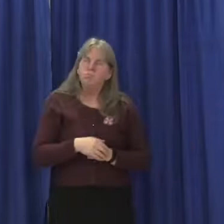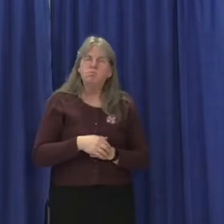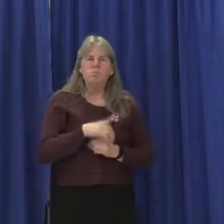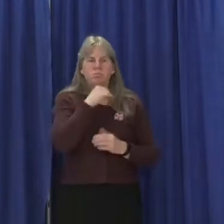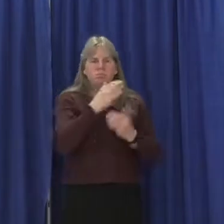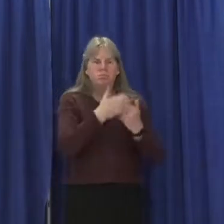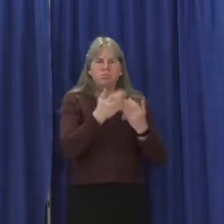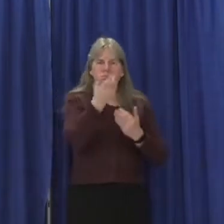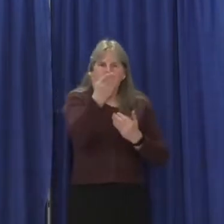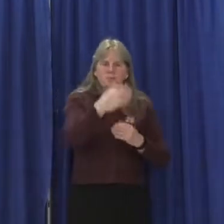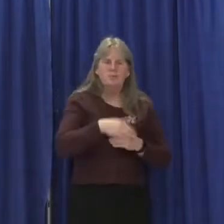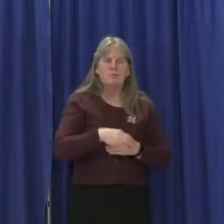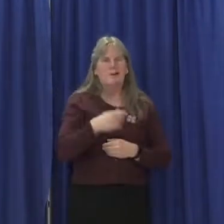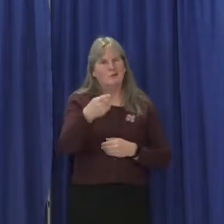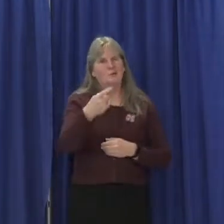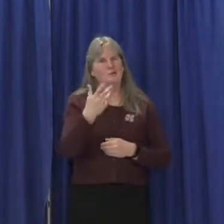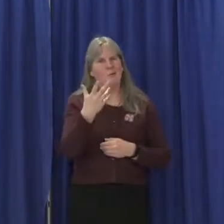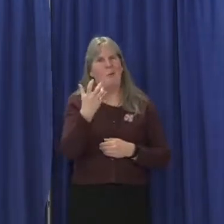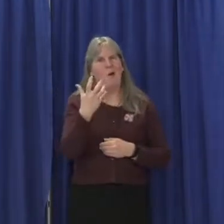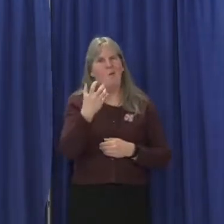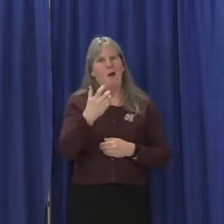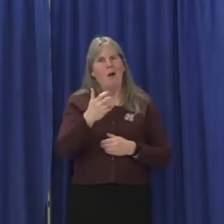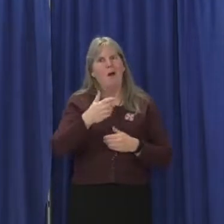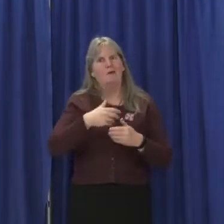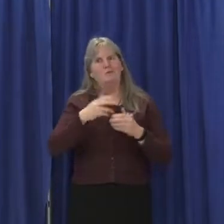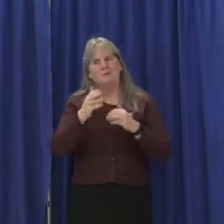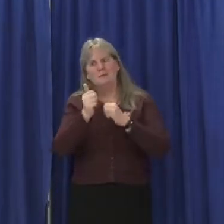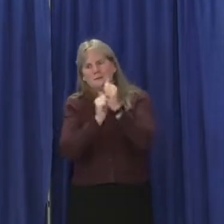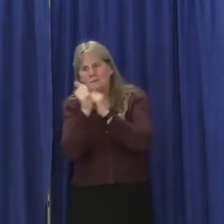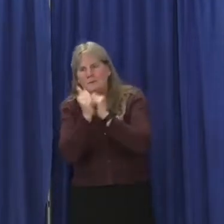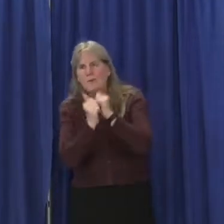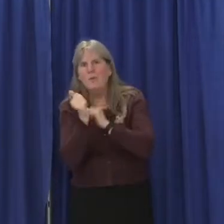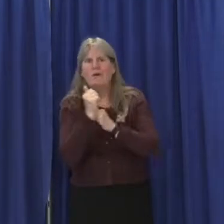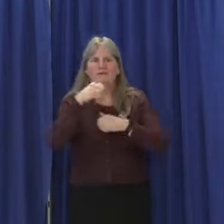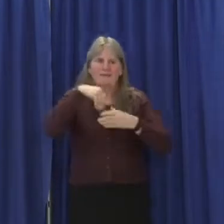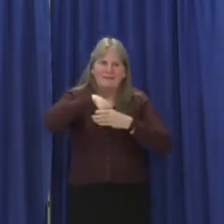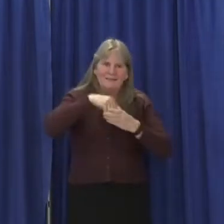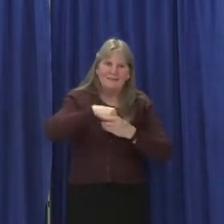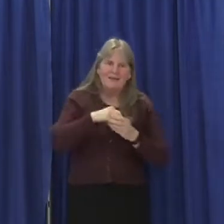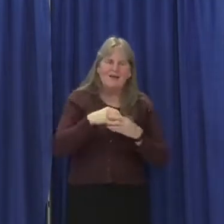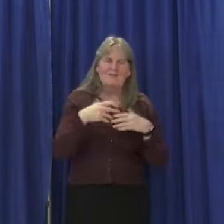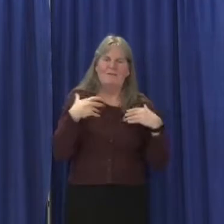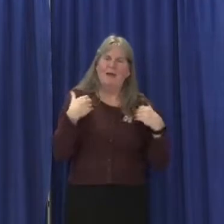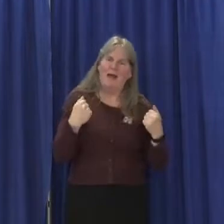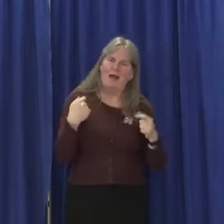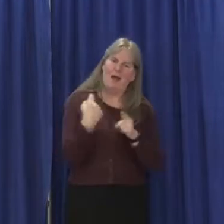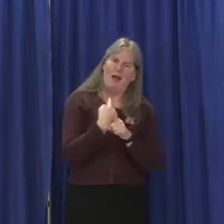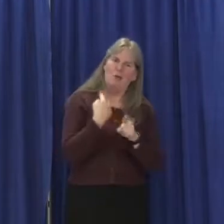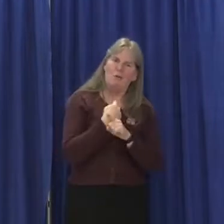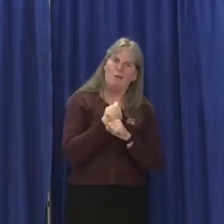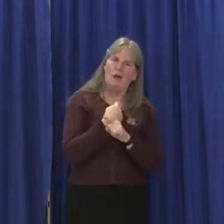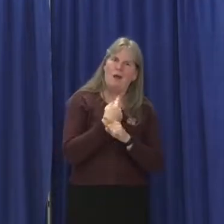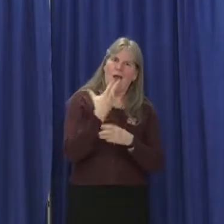people rely on the sporting activities, indoor sporting activities for health and well-being and the important role they play in our fabric of